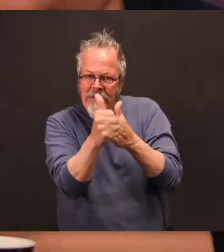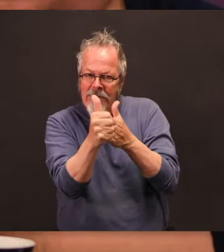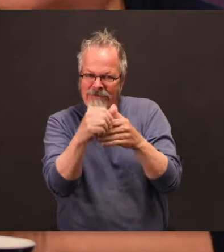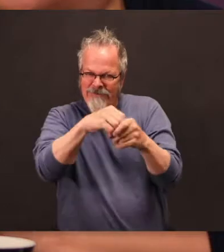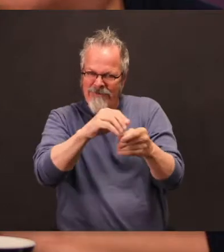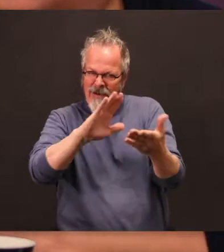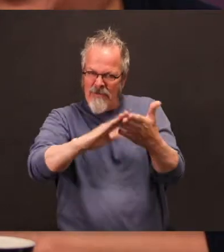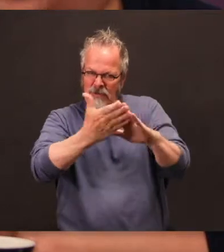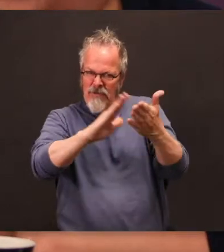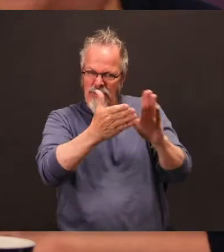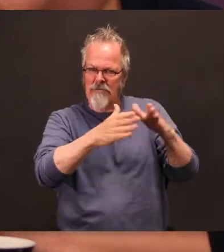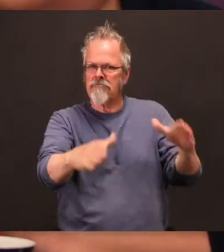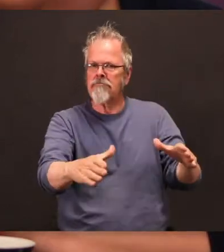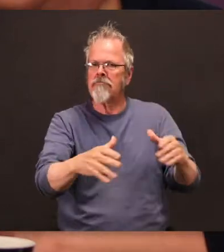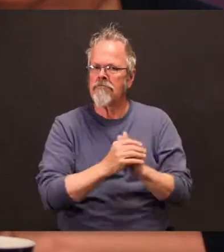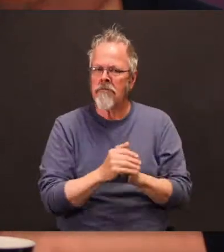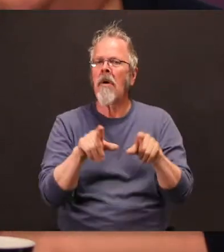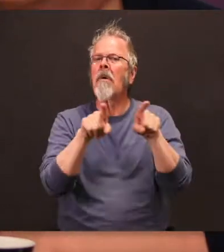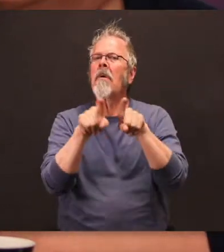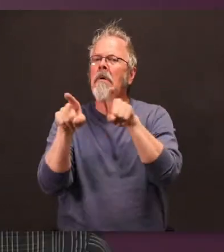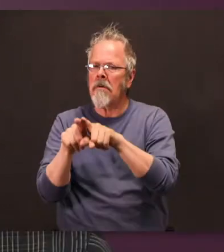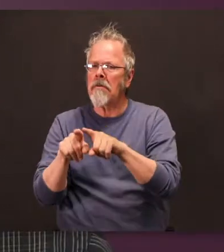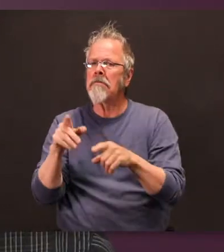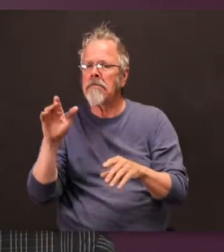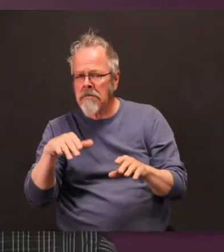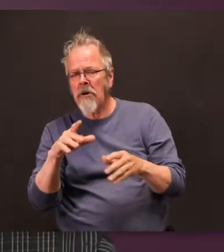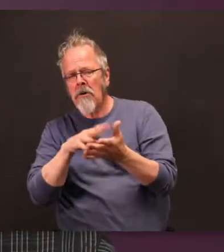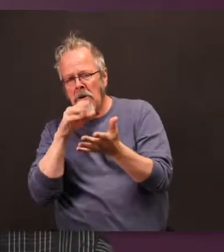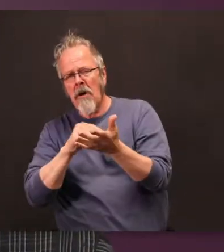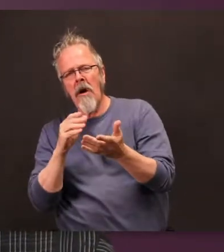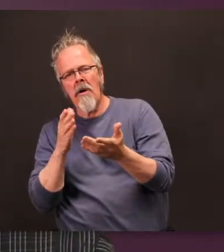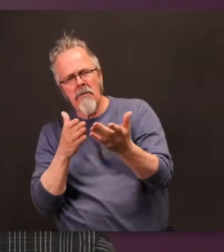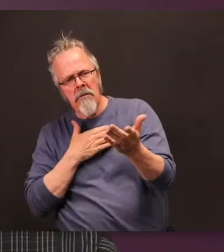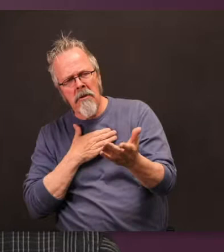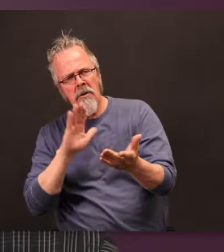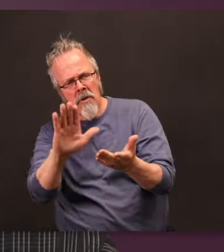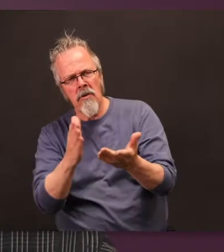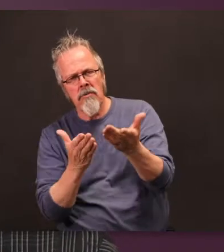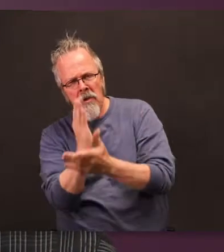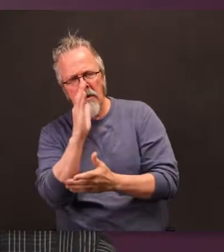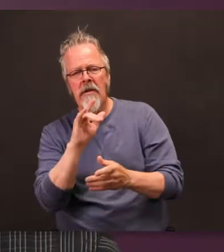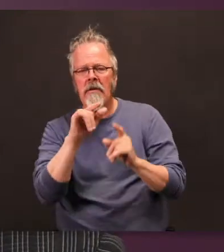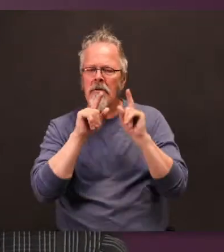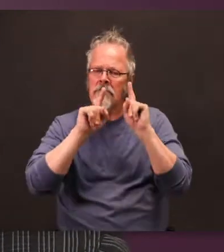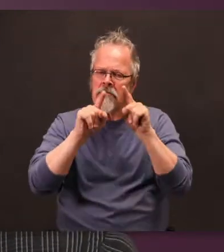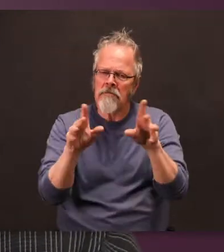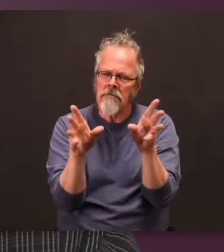It's also about learning your rights. We come to meetings, and we tell people how we feel.